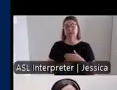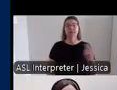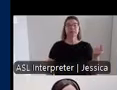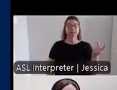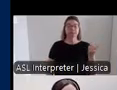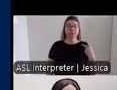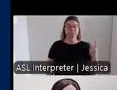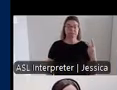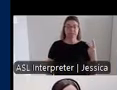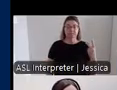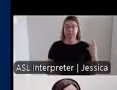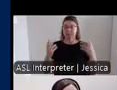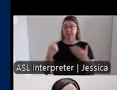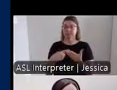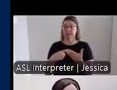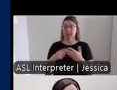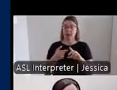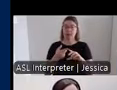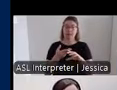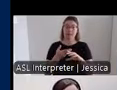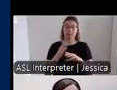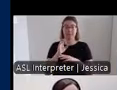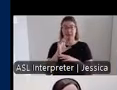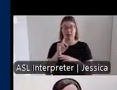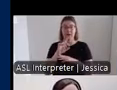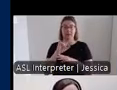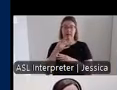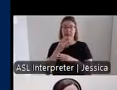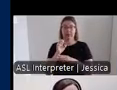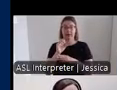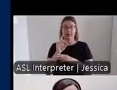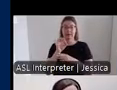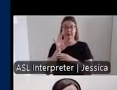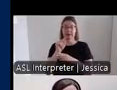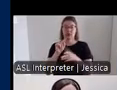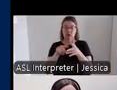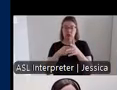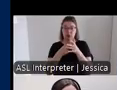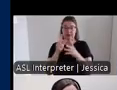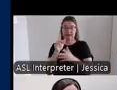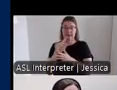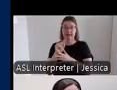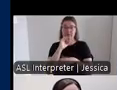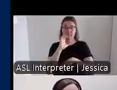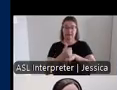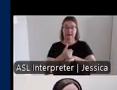titled Beyond the Default, A Starter Kit for Implementing Database Accessibility Icons.